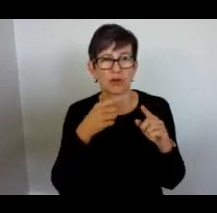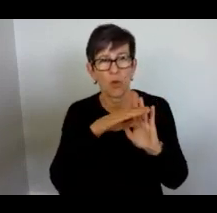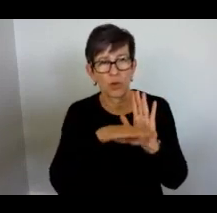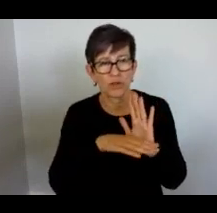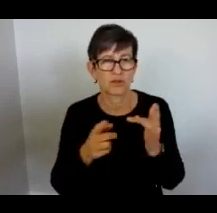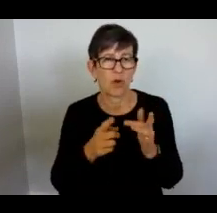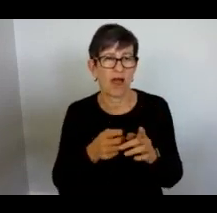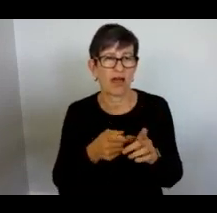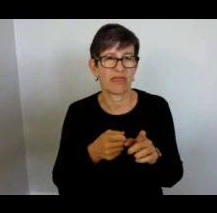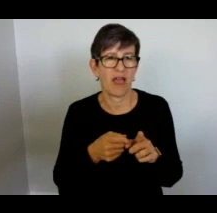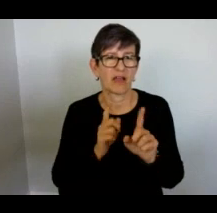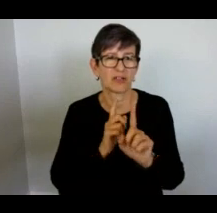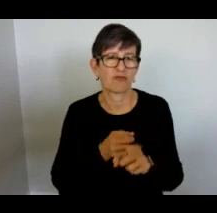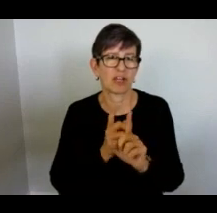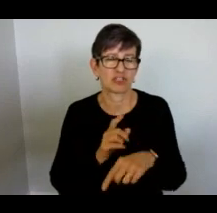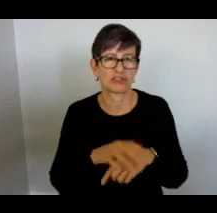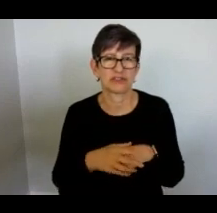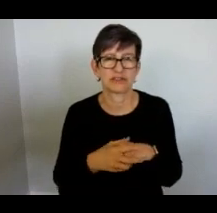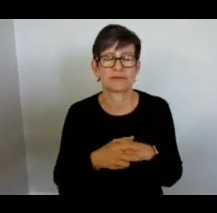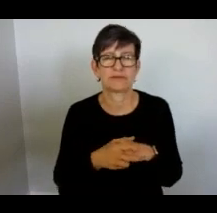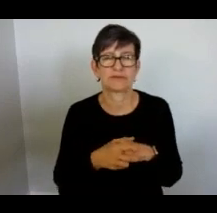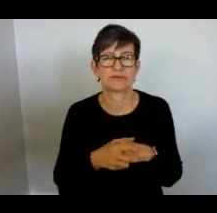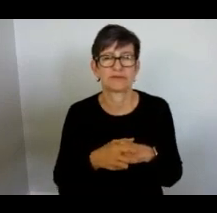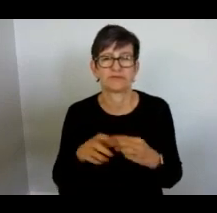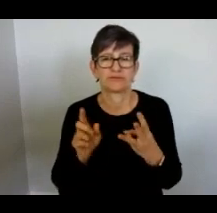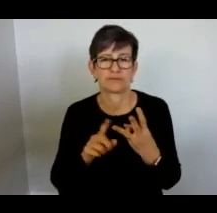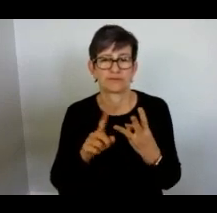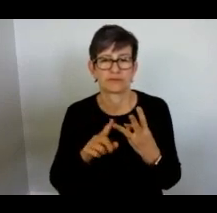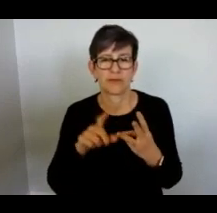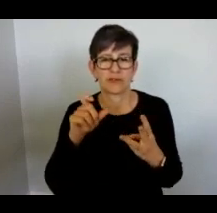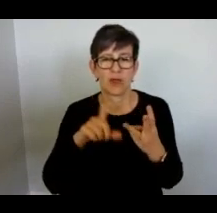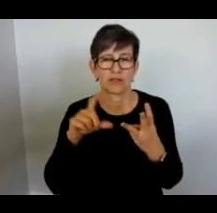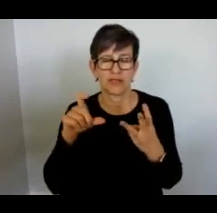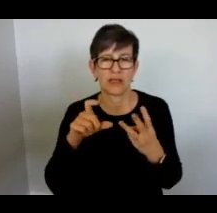or directions. The third point is the court-ordered conference. That is a mandatory